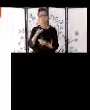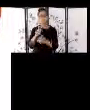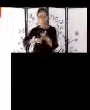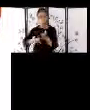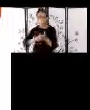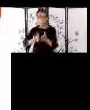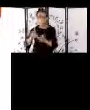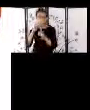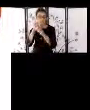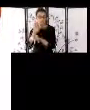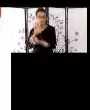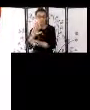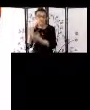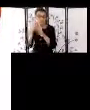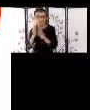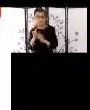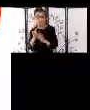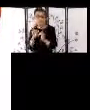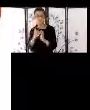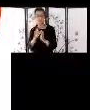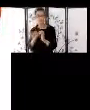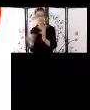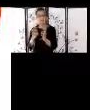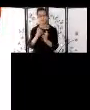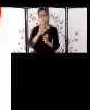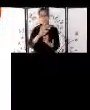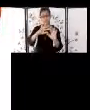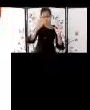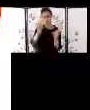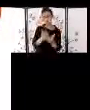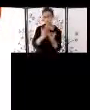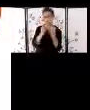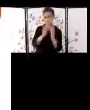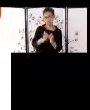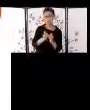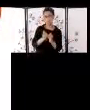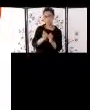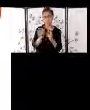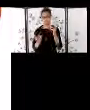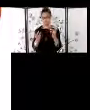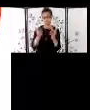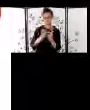it fits into your overall practice. This is not a manifesto of your artistic practice,